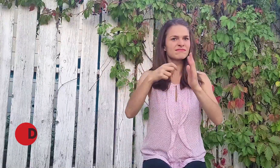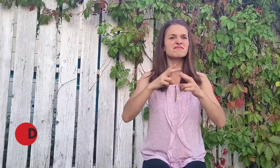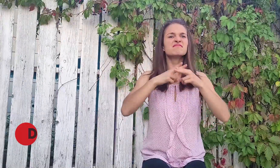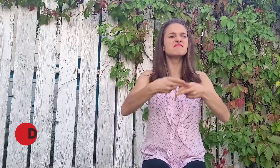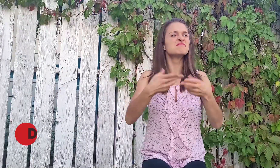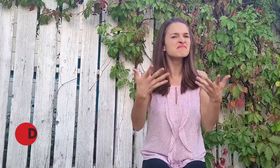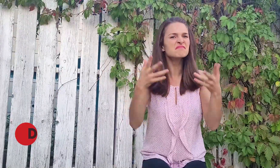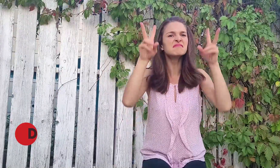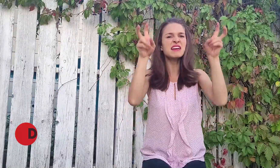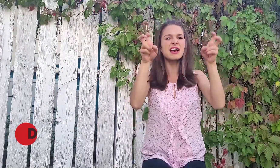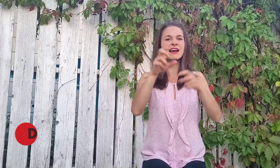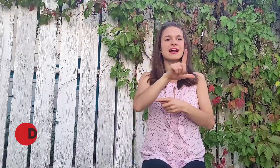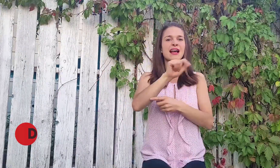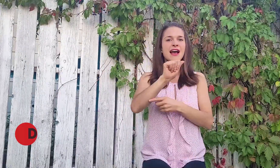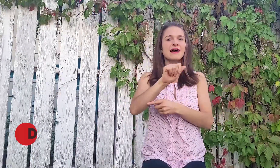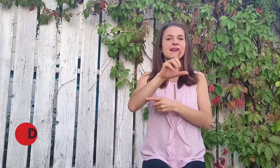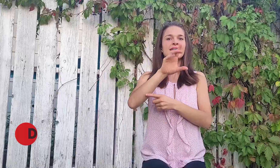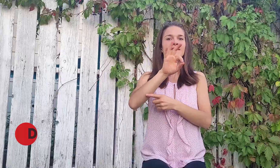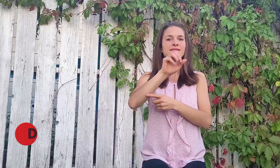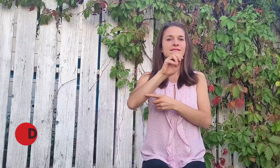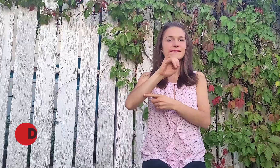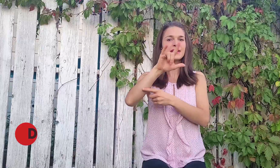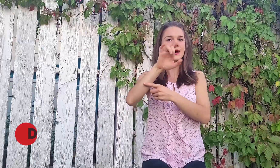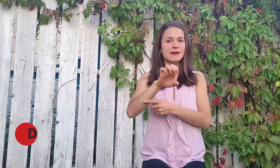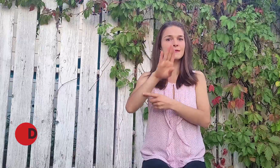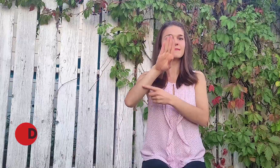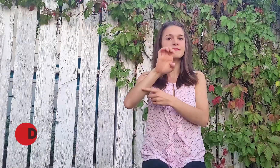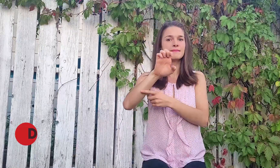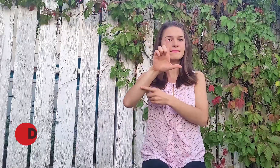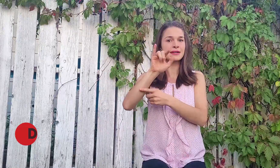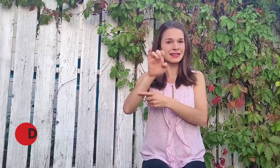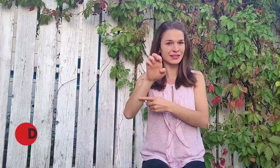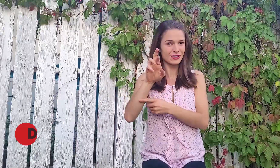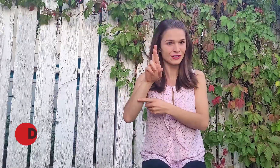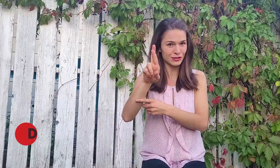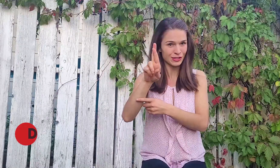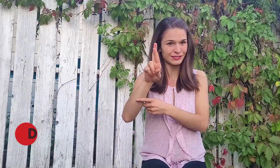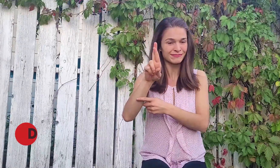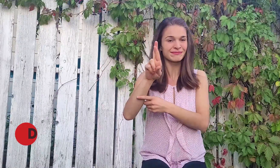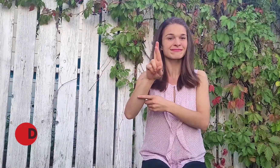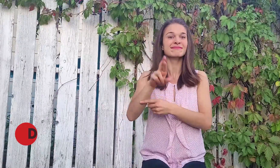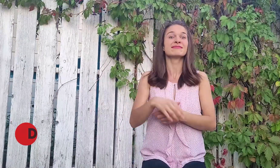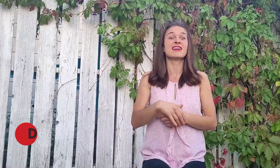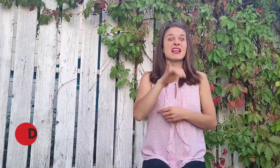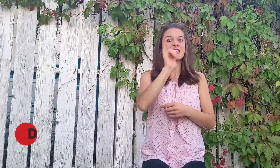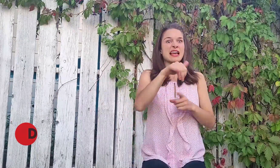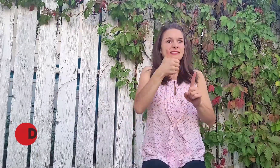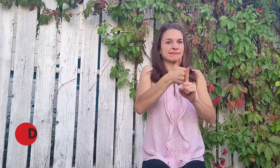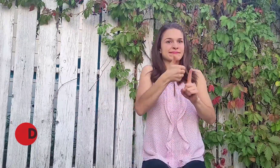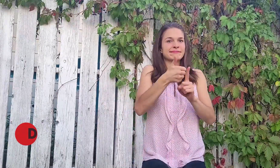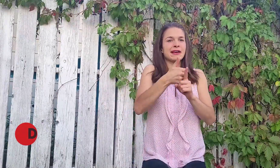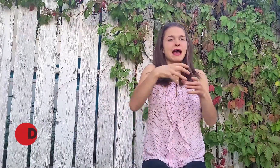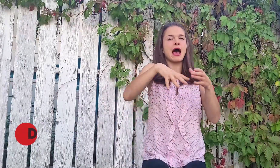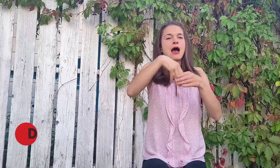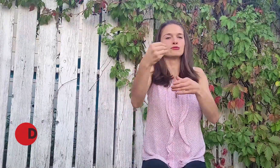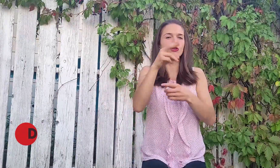Bélier" which came out in 2014. Some characters and settings were changed in